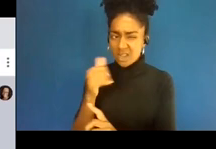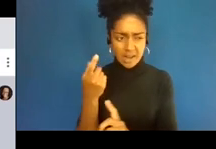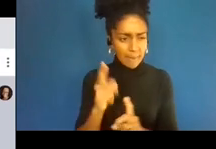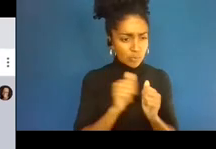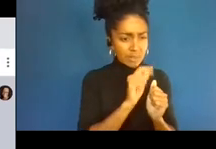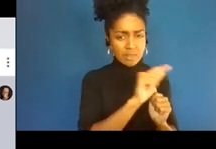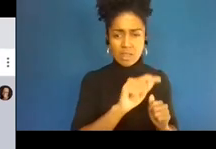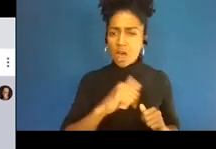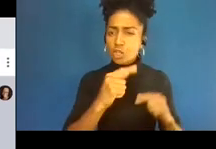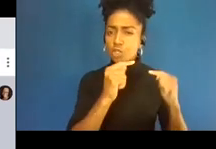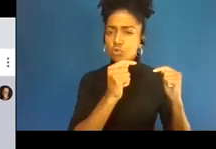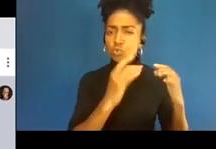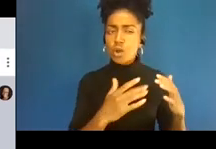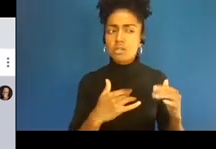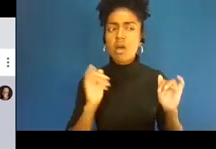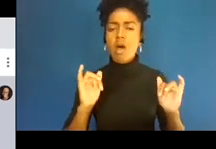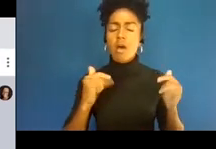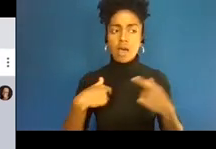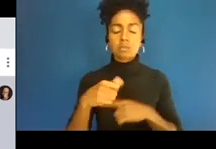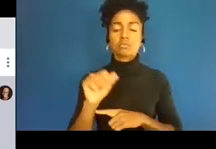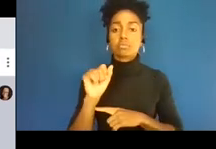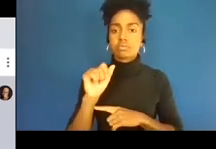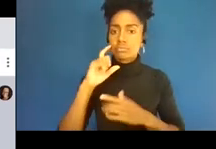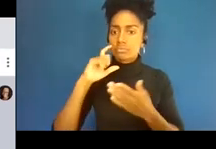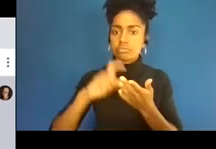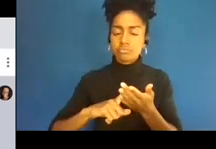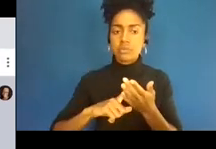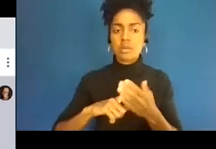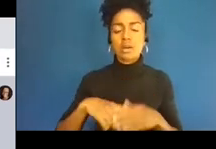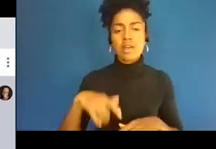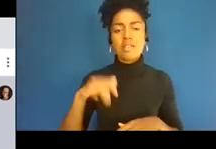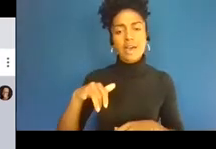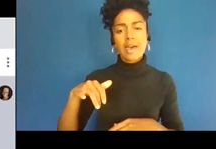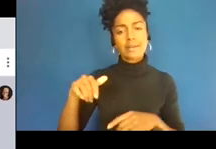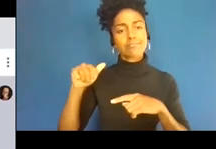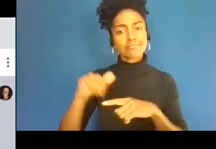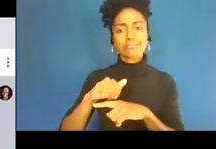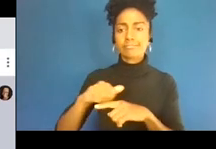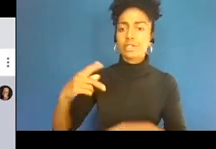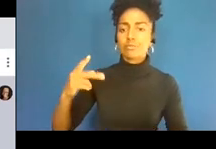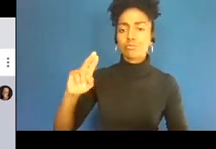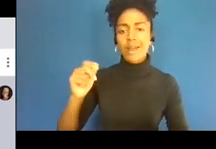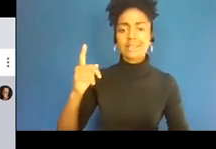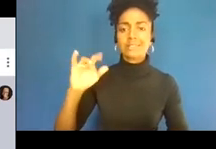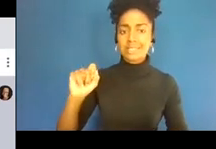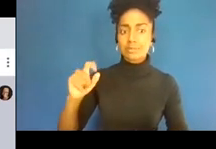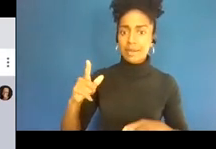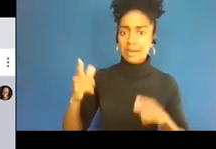you know, really marked for me that a practice that had been ongoing at our site it predated me, my arrival--